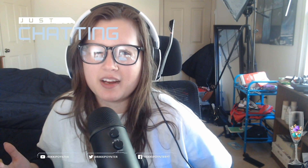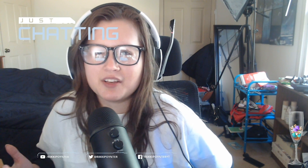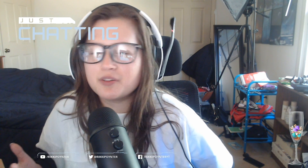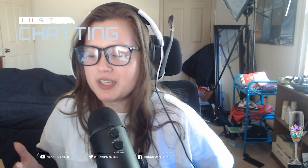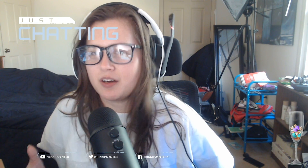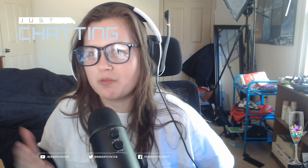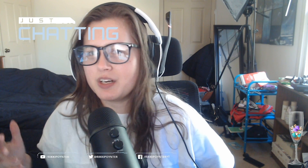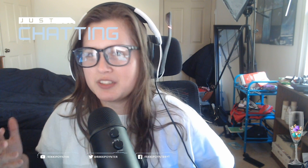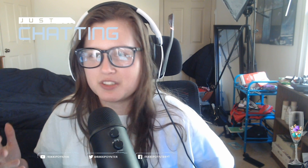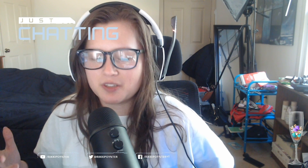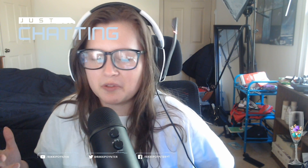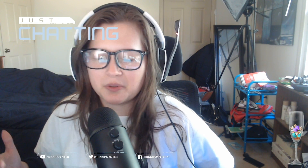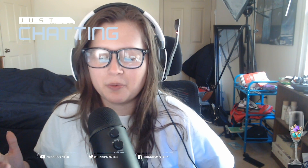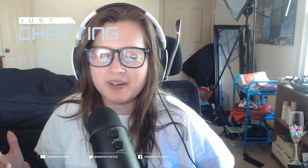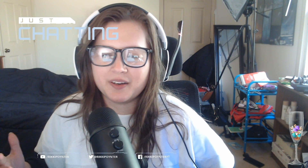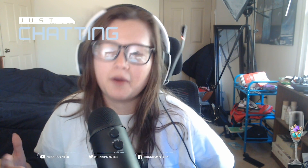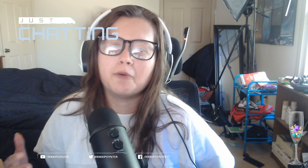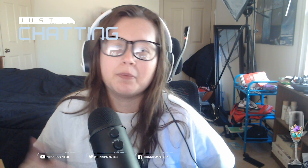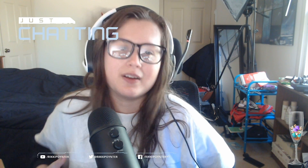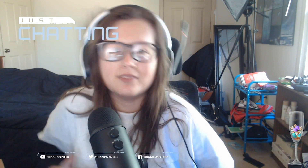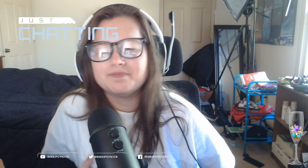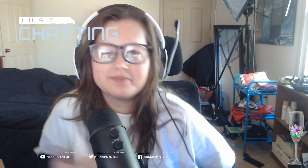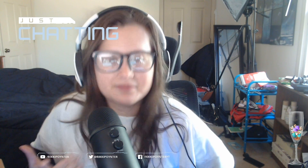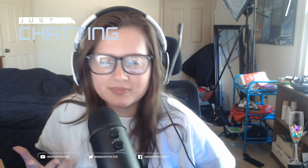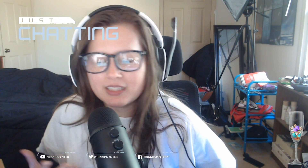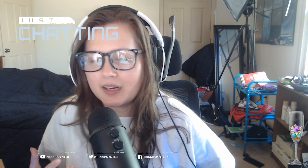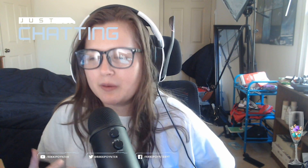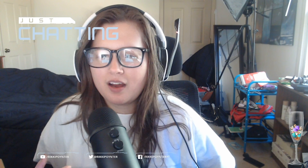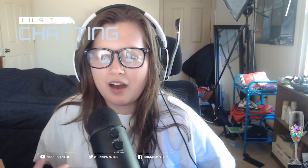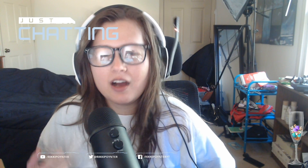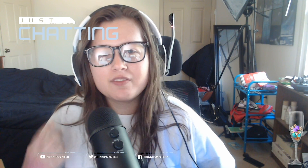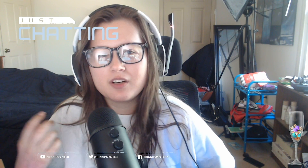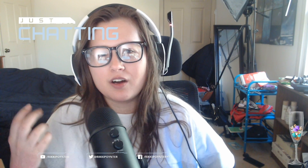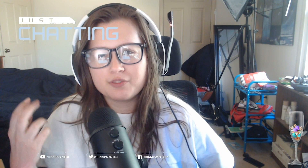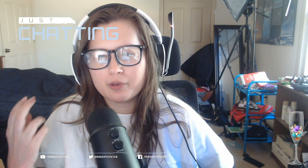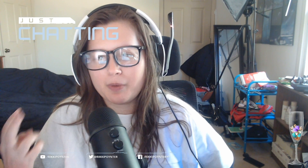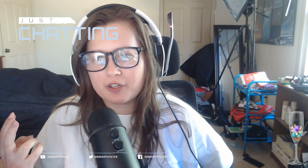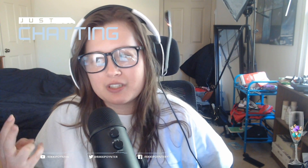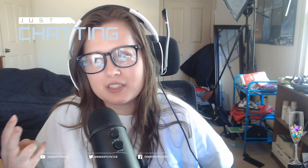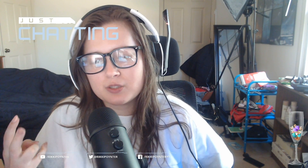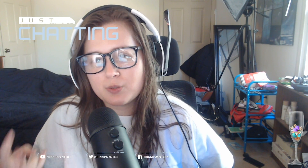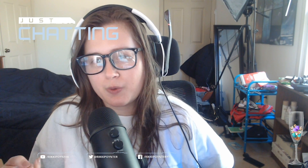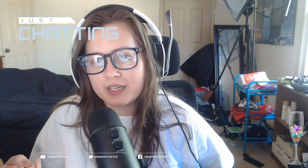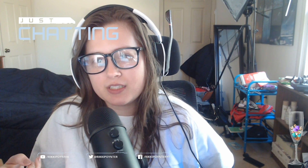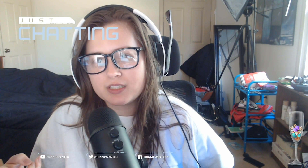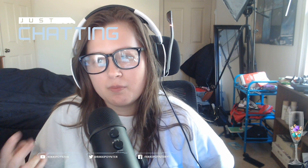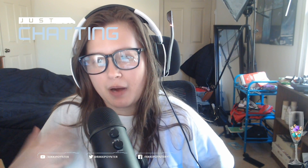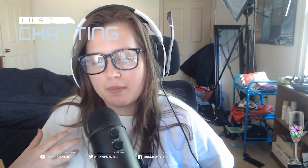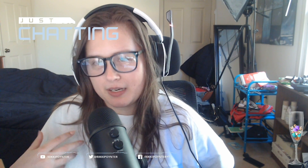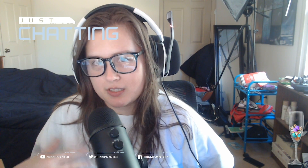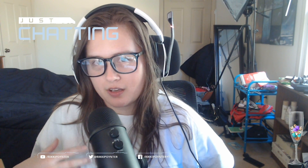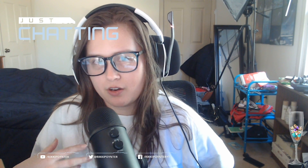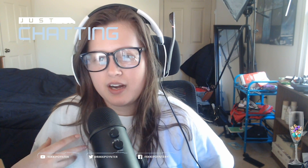and you can already just go to the window, but... You know. I've gone through Burger King twice. By myself.